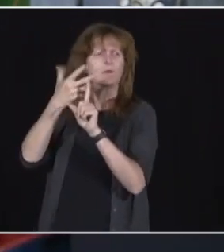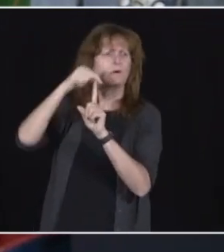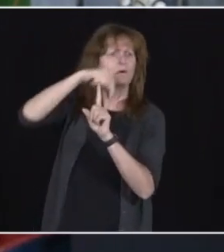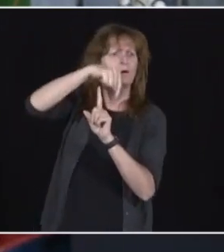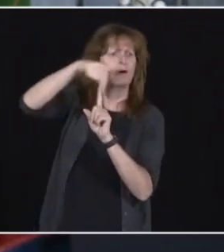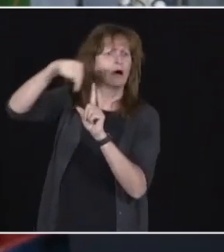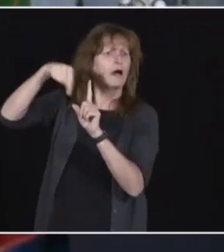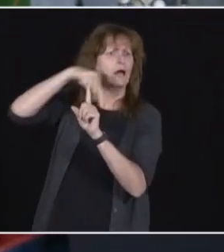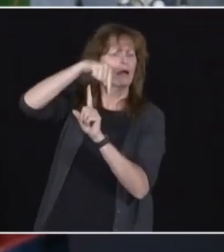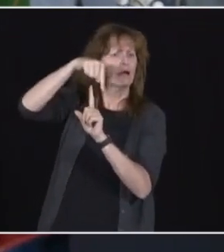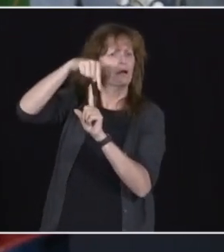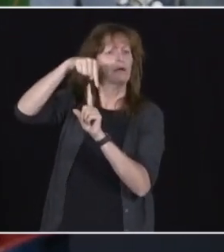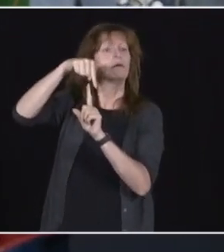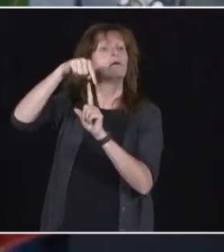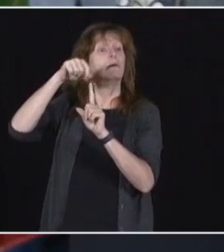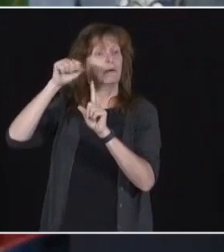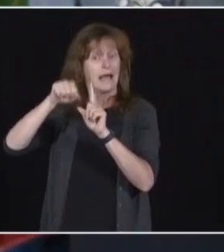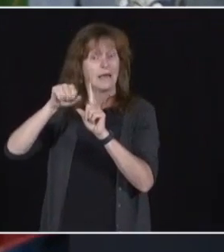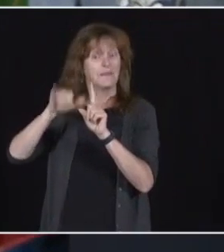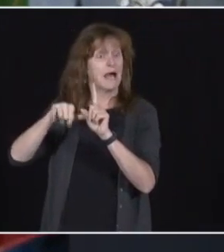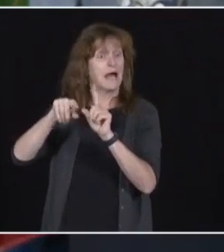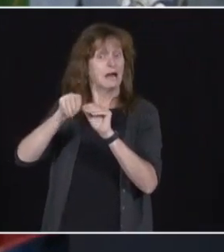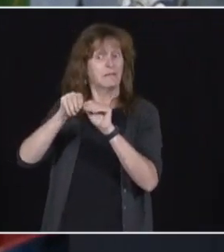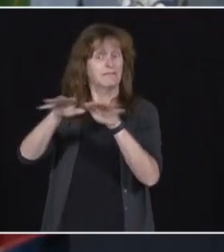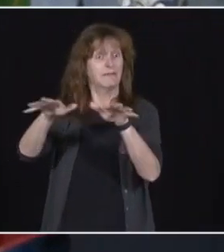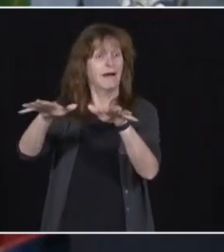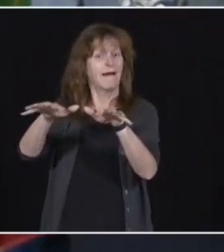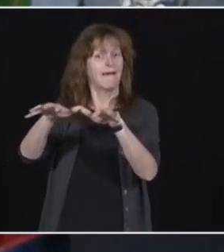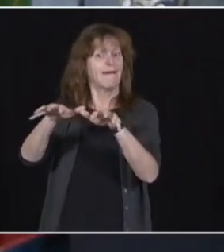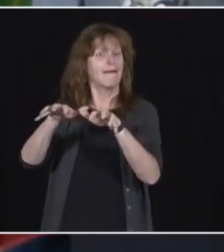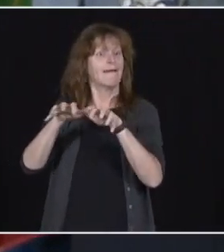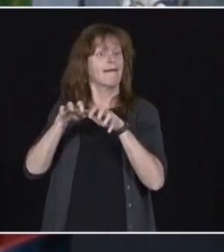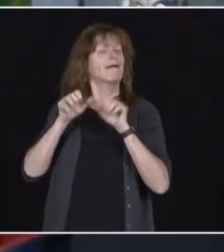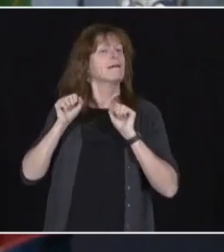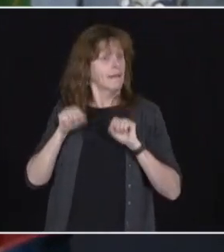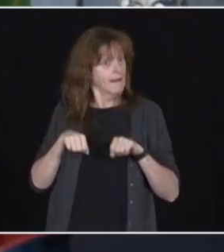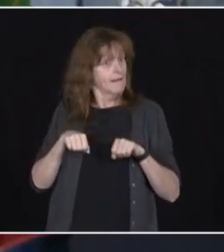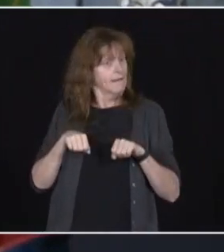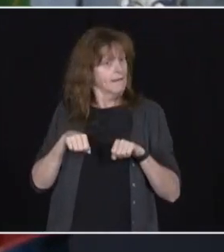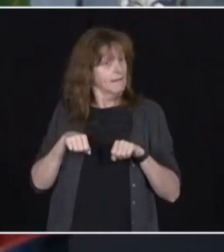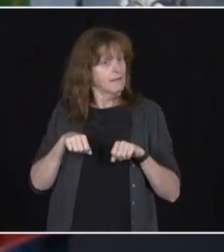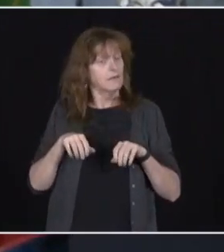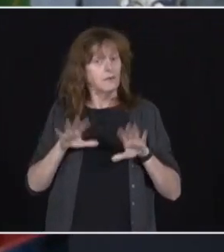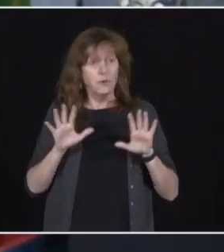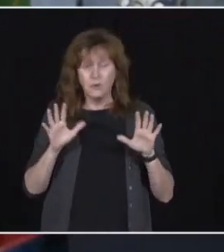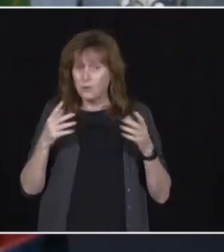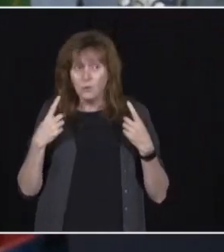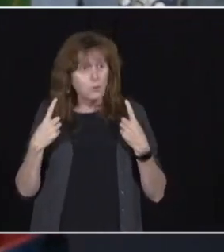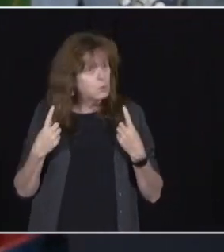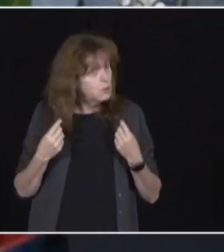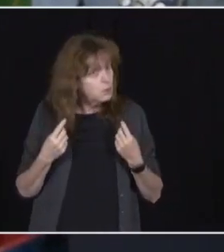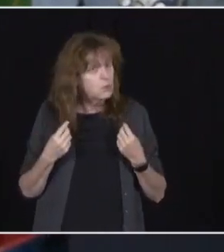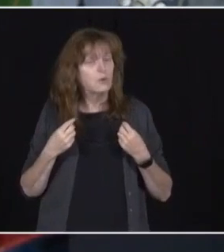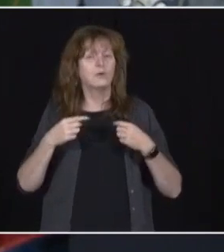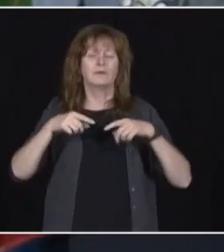And if we have those two things, we can contain it. That's why we expanded our testing capacity, so